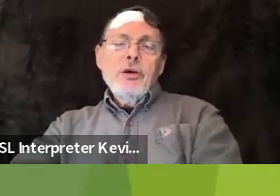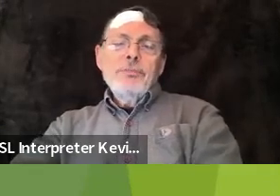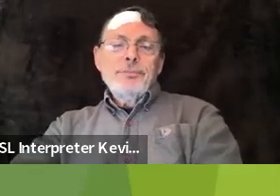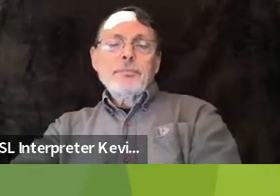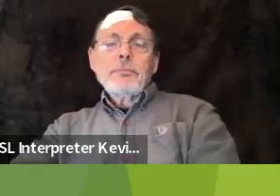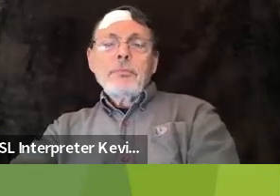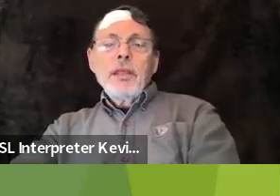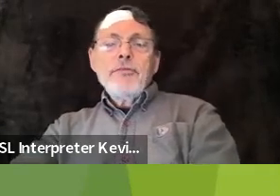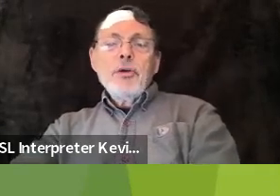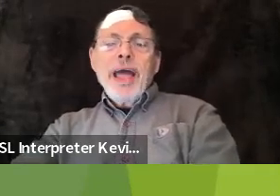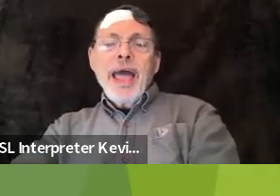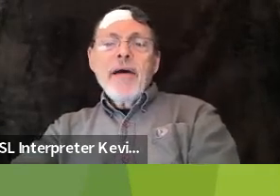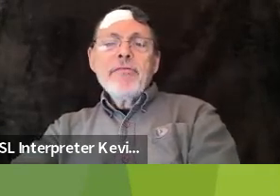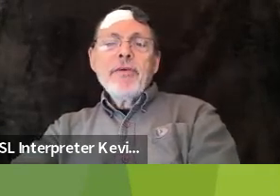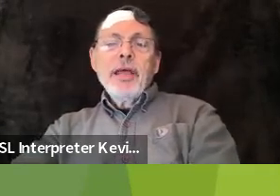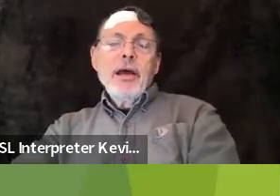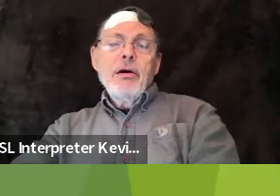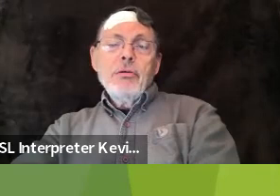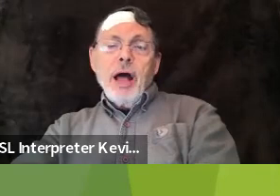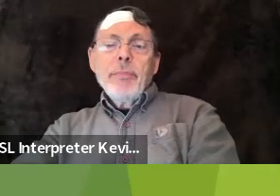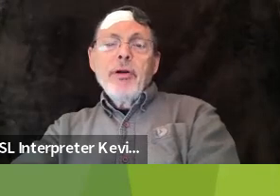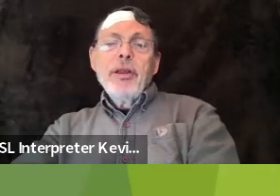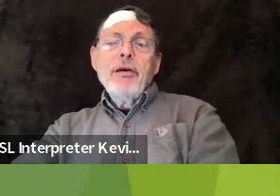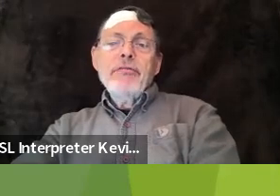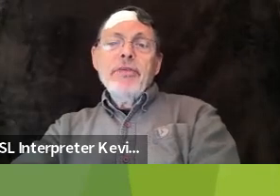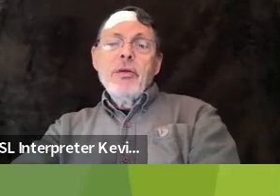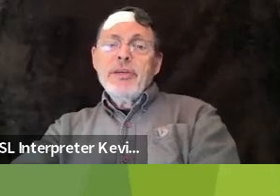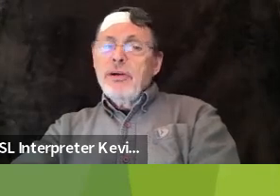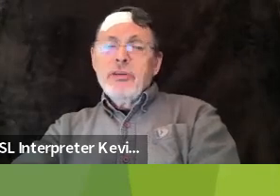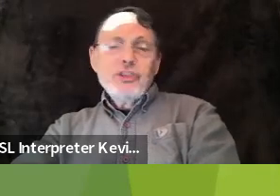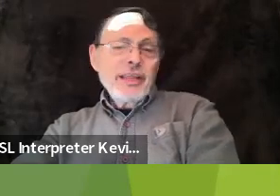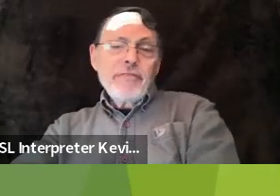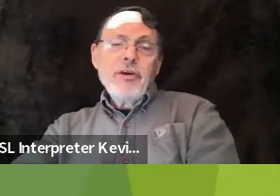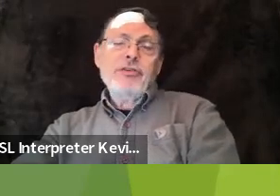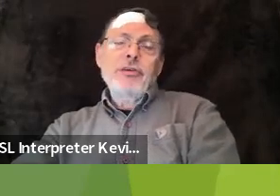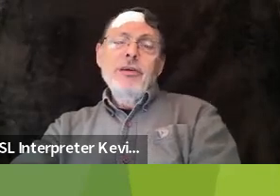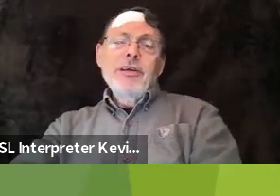So if you have like a library of video materials, check that first.